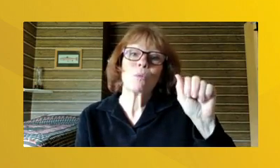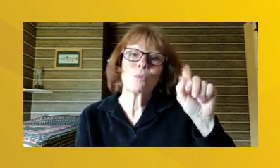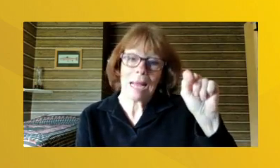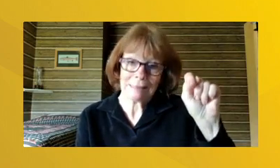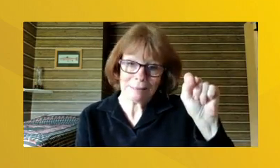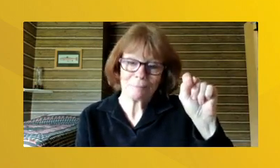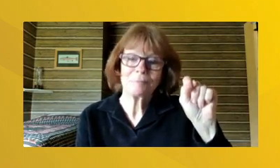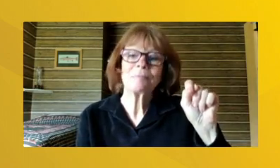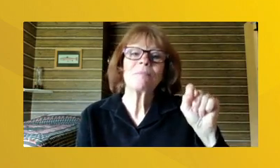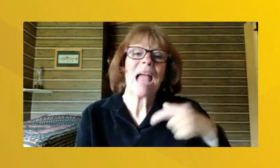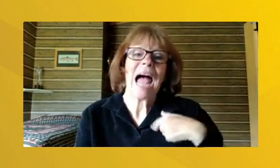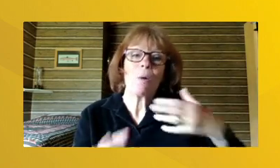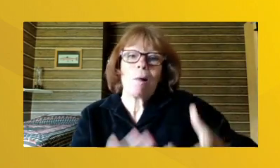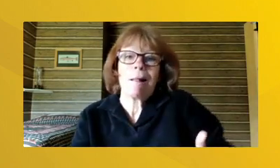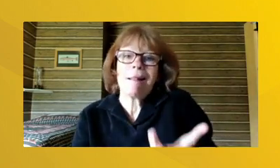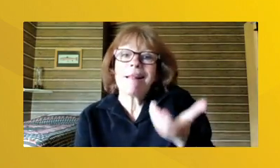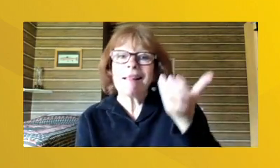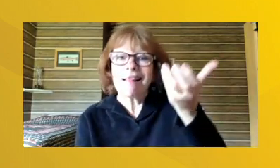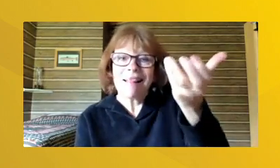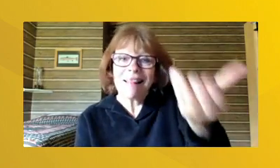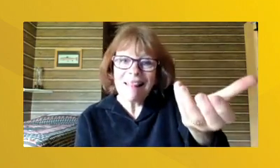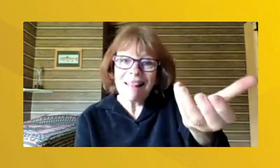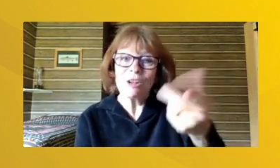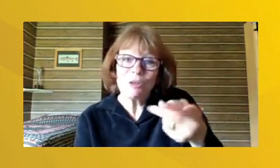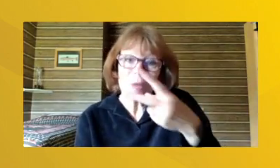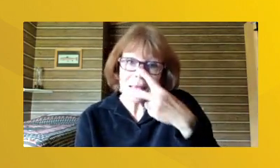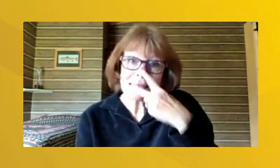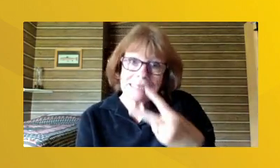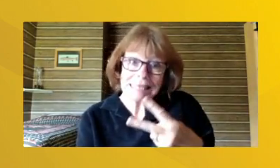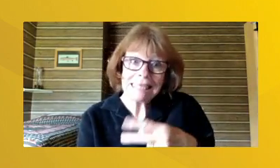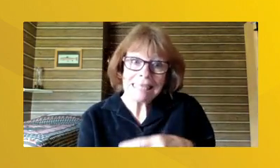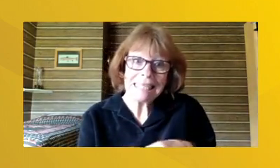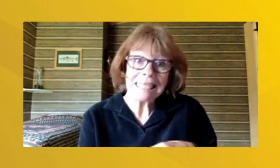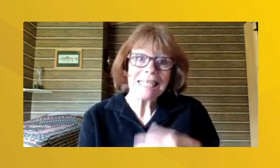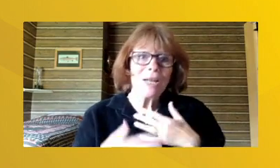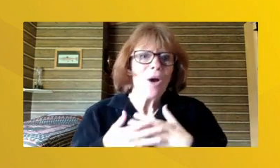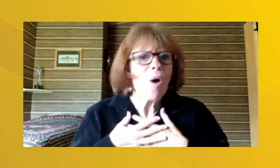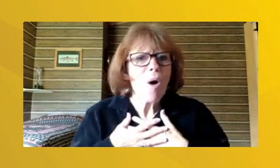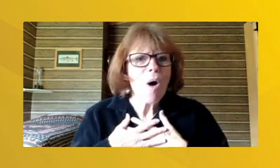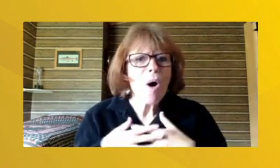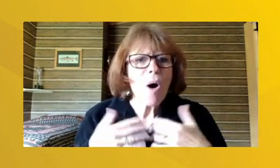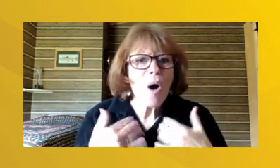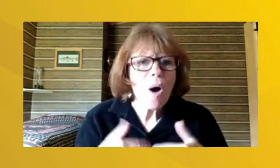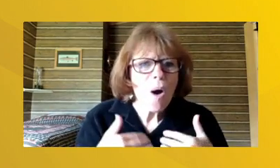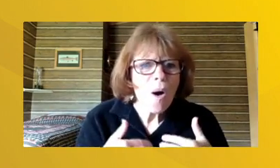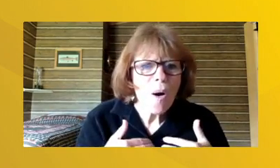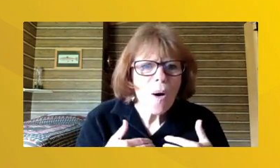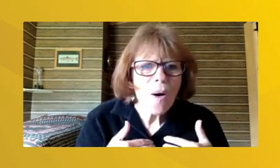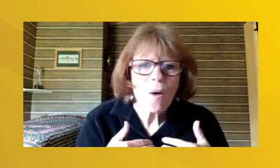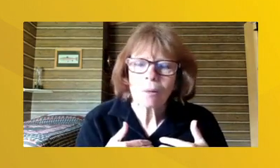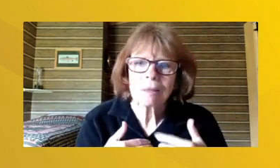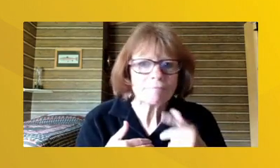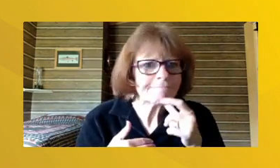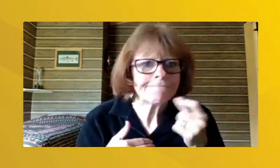you can get a really up close look at them. Look at him. Oh, hi, sweetie.